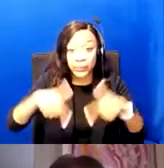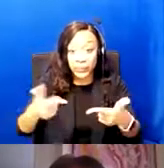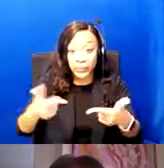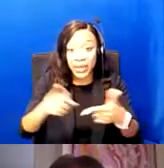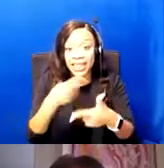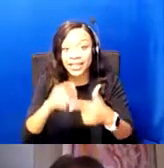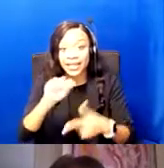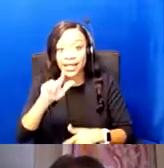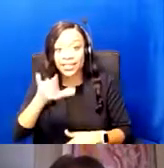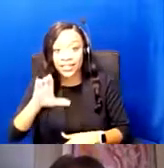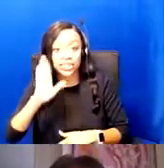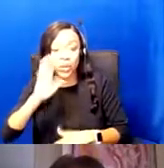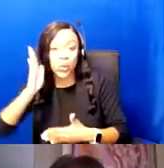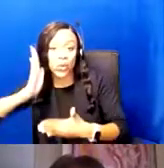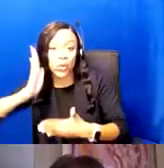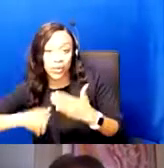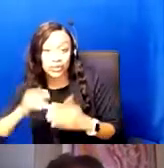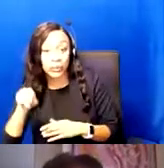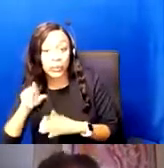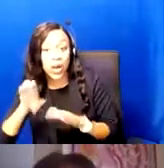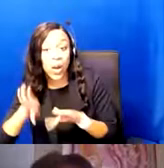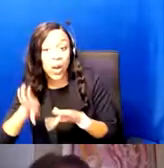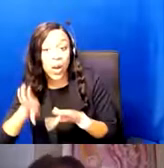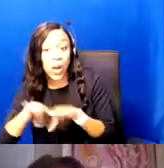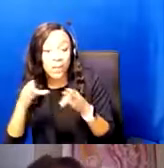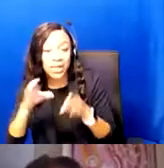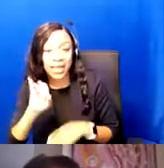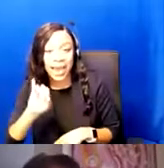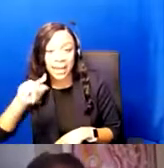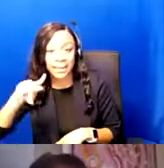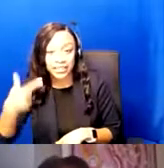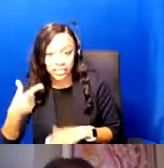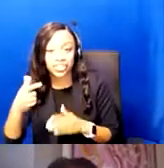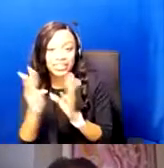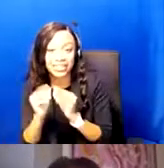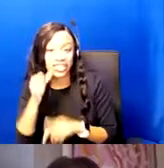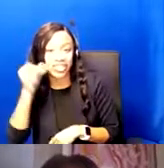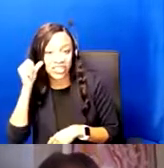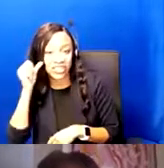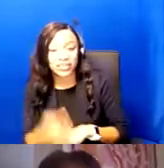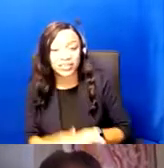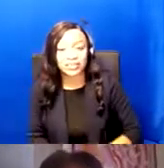who opened the IPG session yesterday Under the Radar. Thanks so much everyone.